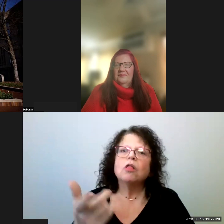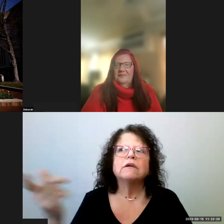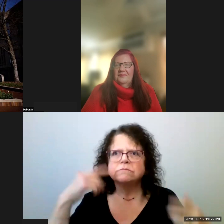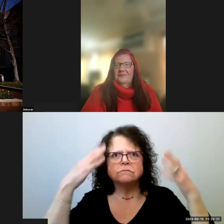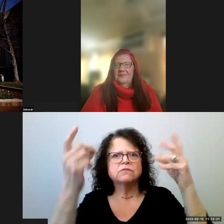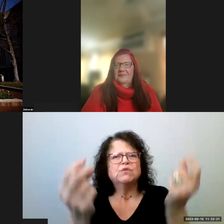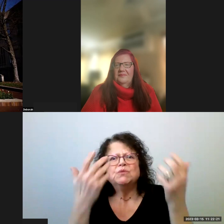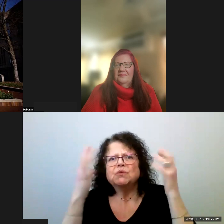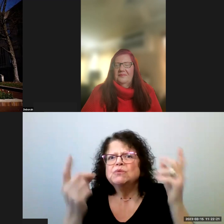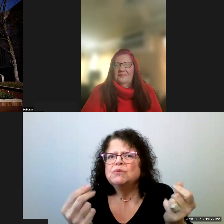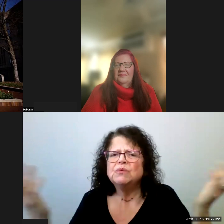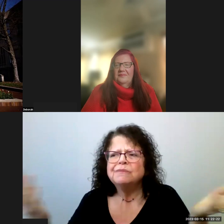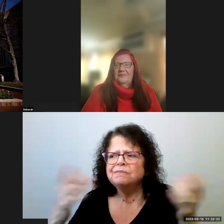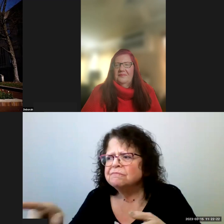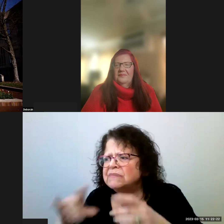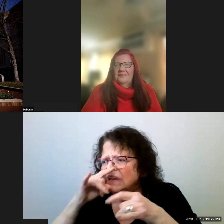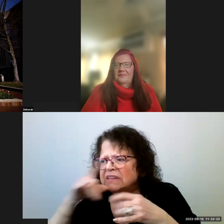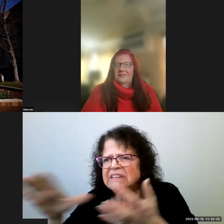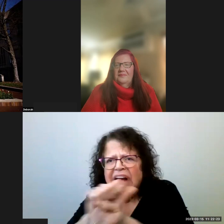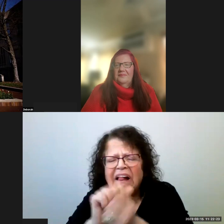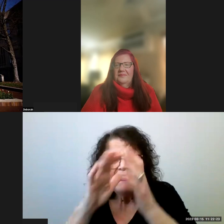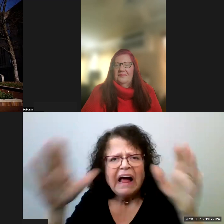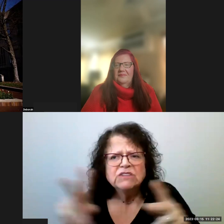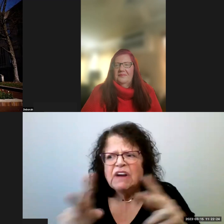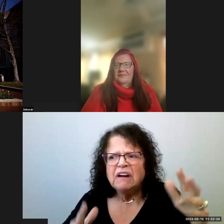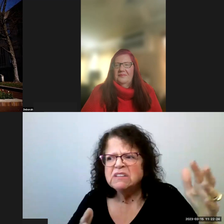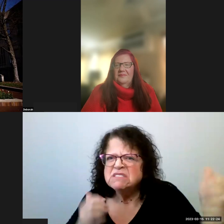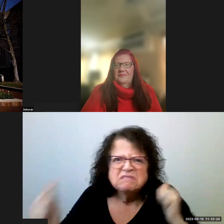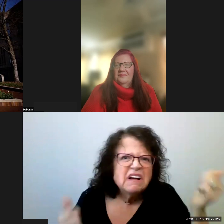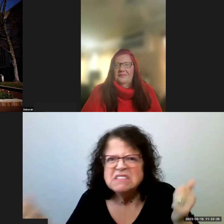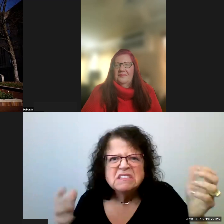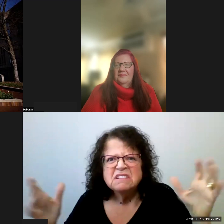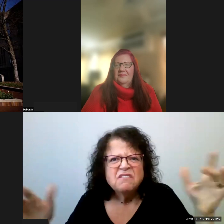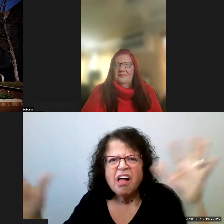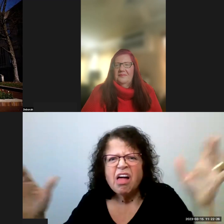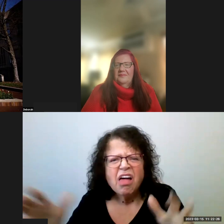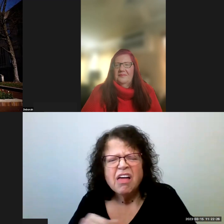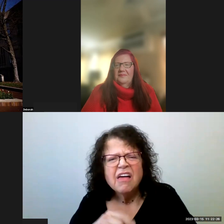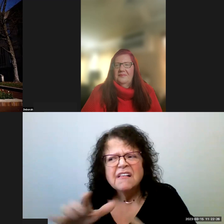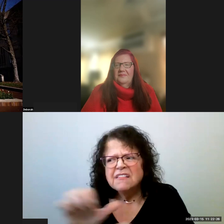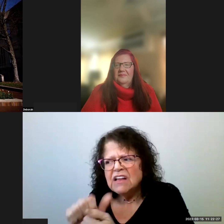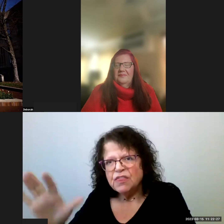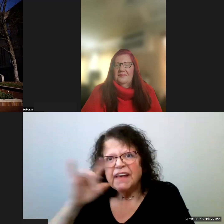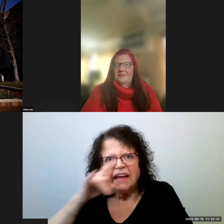didn't know what they were going to do. The student was tearing up the house. I mean just